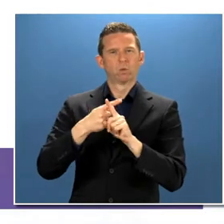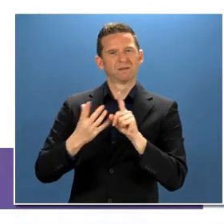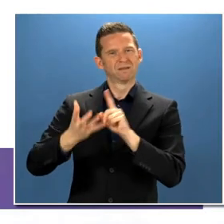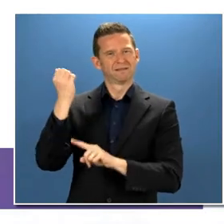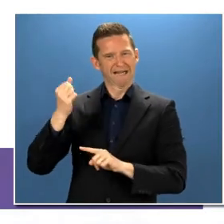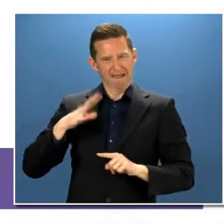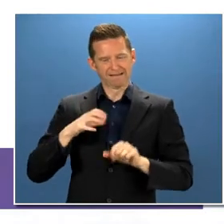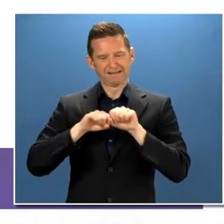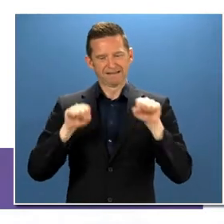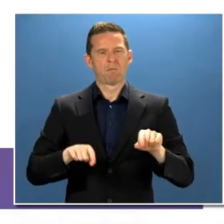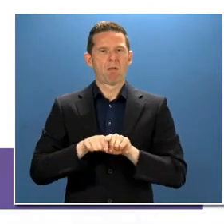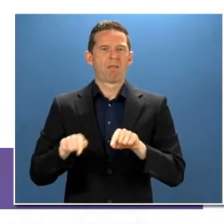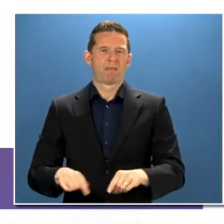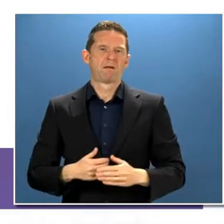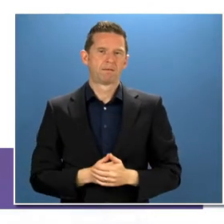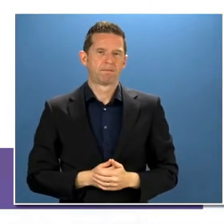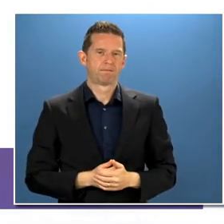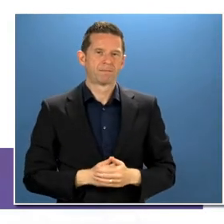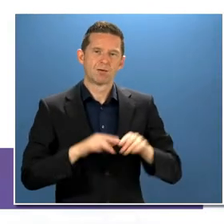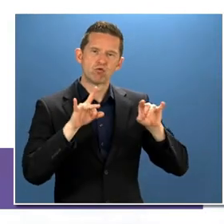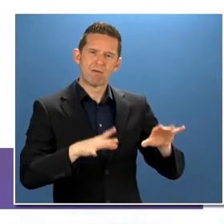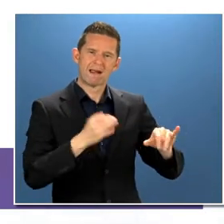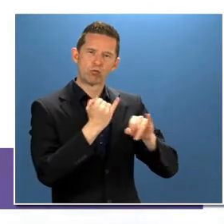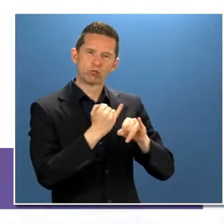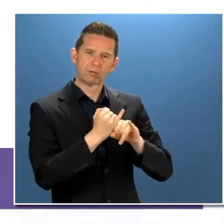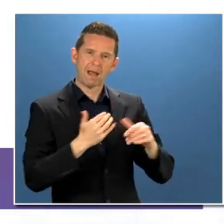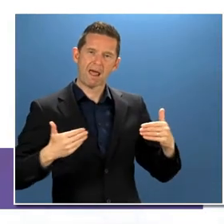The Australian Institute of Health and Welfare has recently reviewed what is